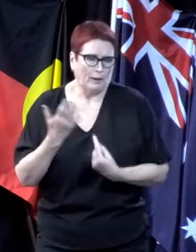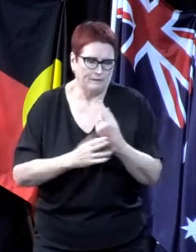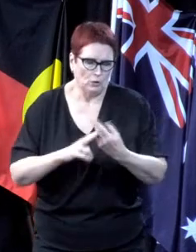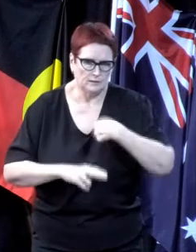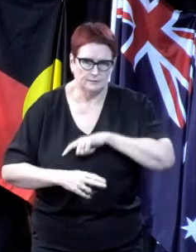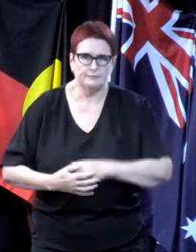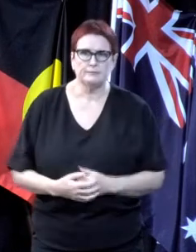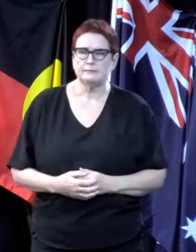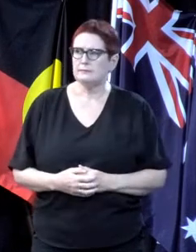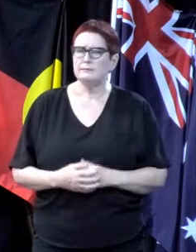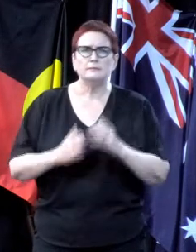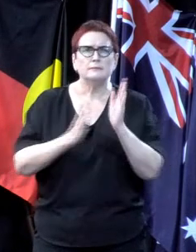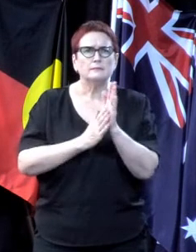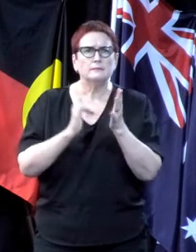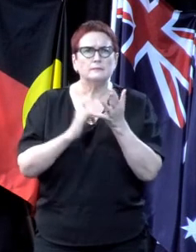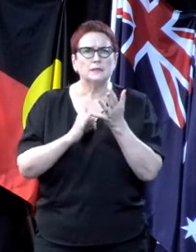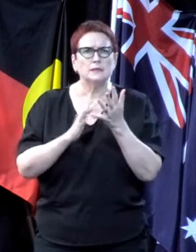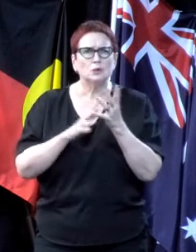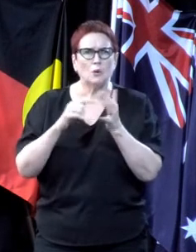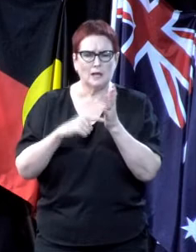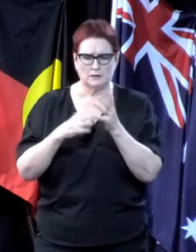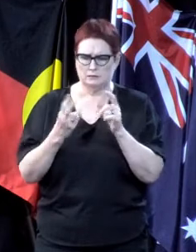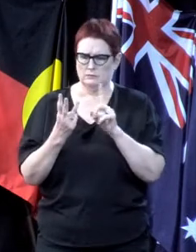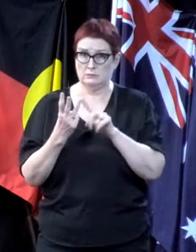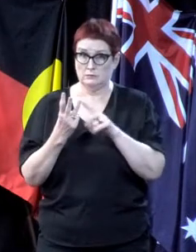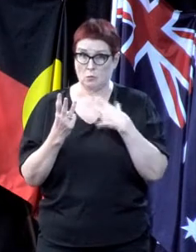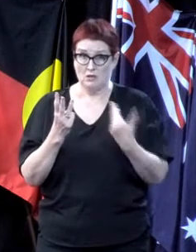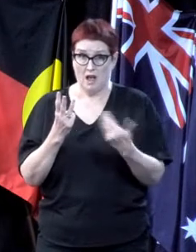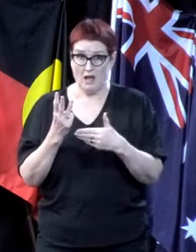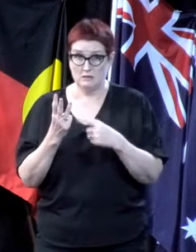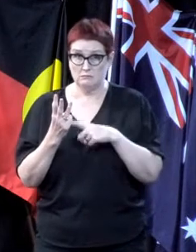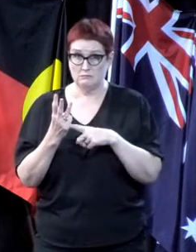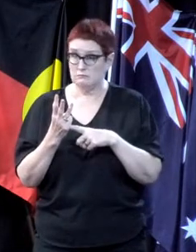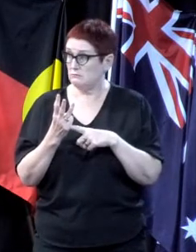Ms. Swancutt, did you want to add anything to the response to Commissioner Galbally's question?